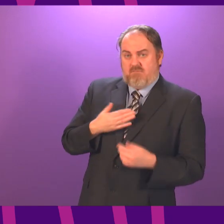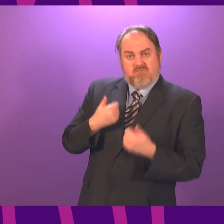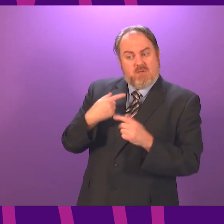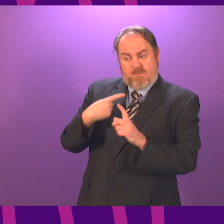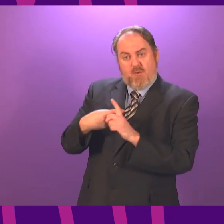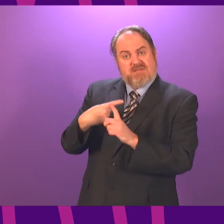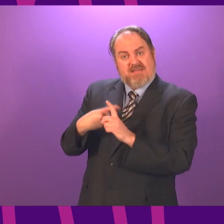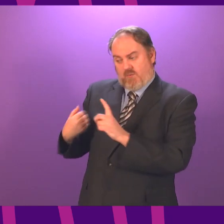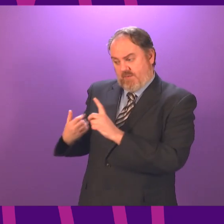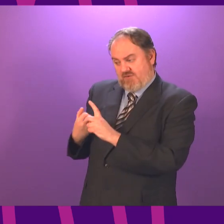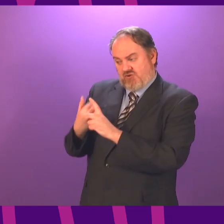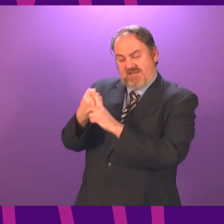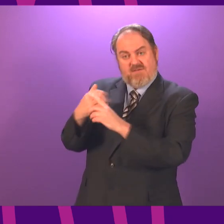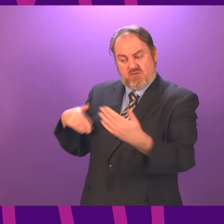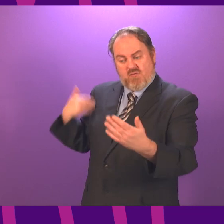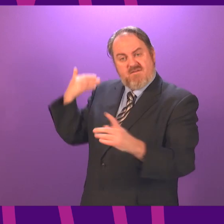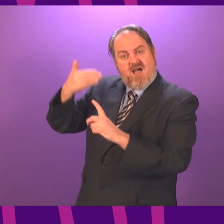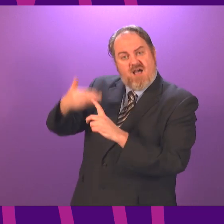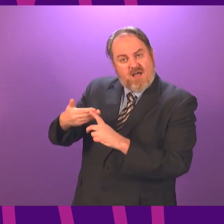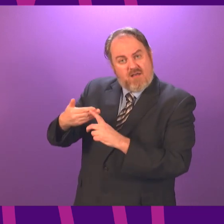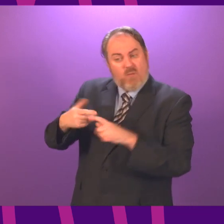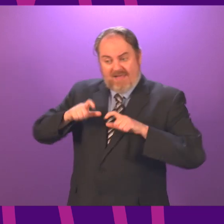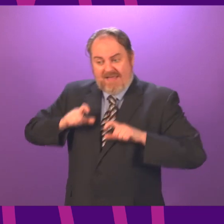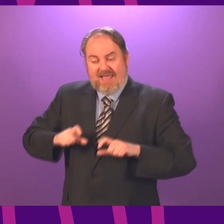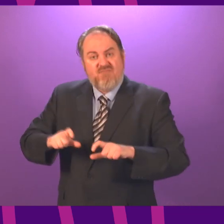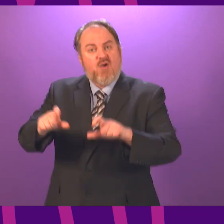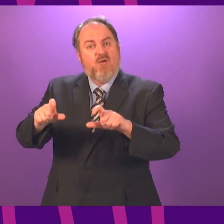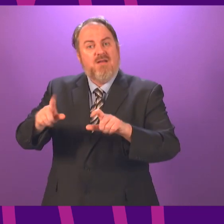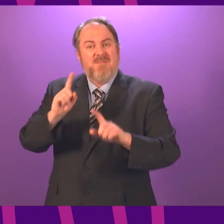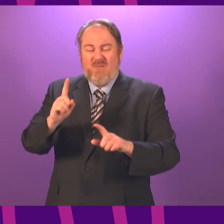even beyond, to May. We have to continue to treat people like grown-ups. People are fed